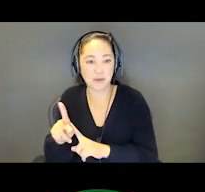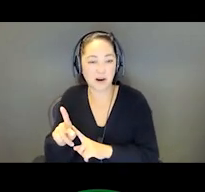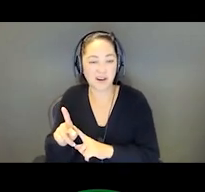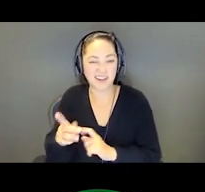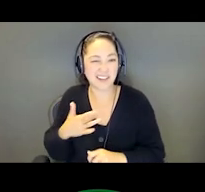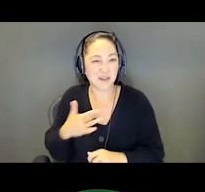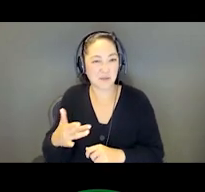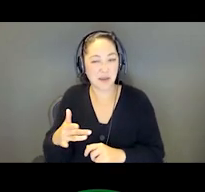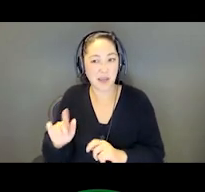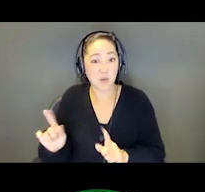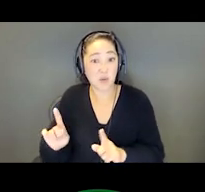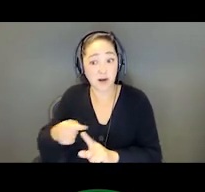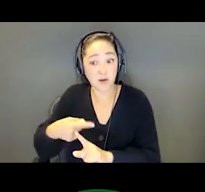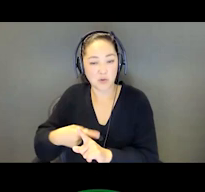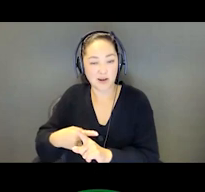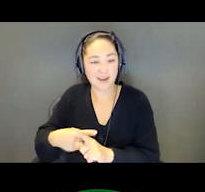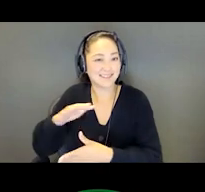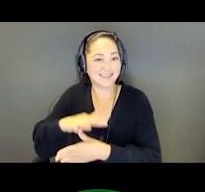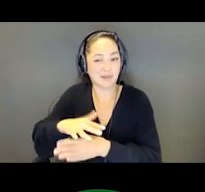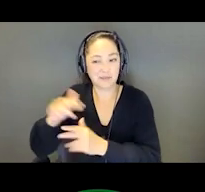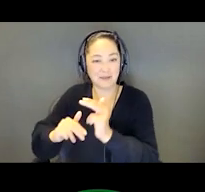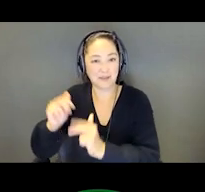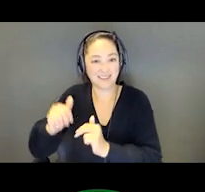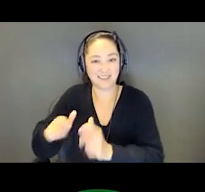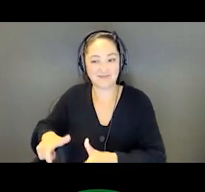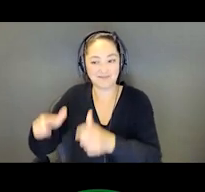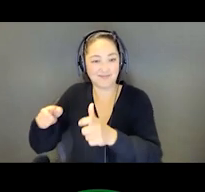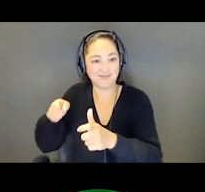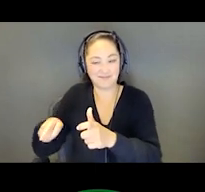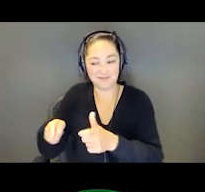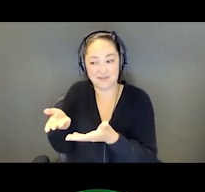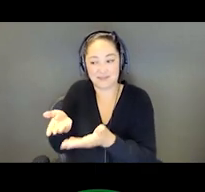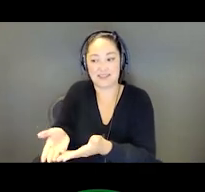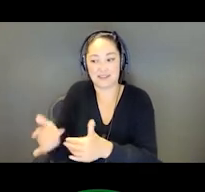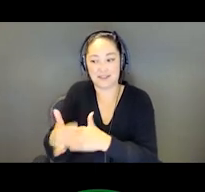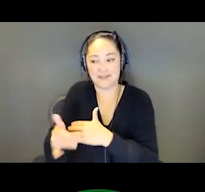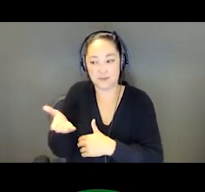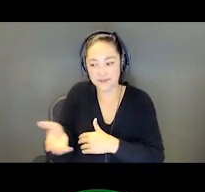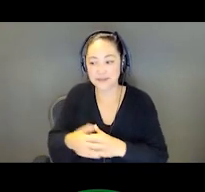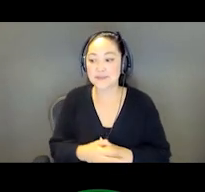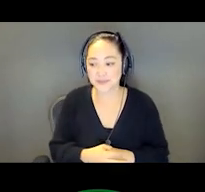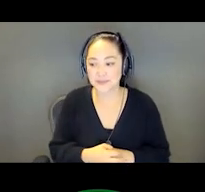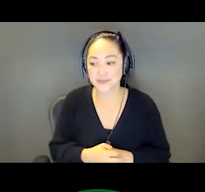main venue where you you you would go to register and then I often get email from.